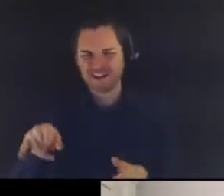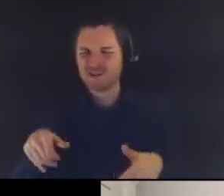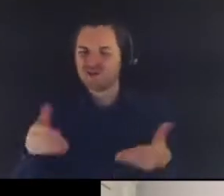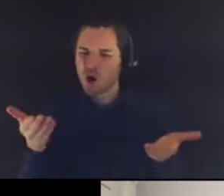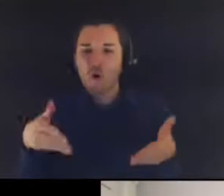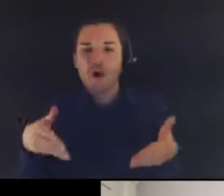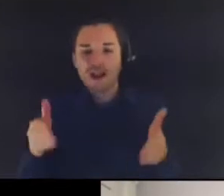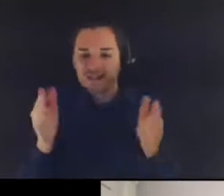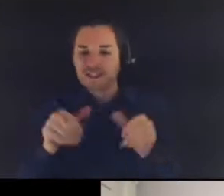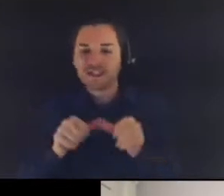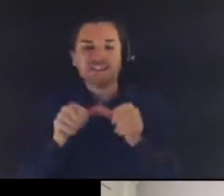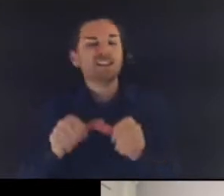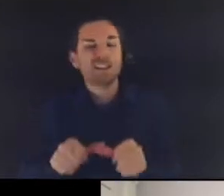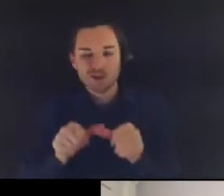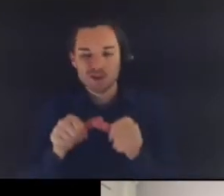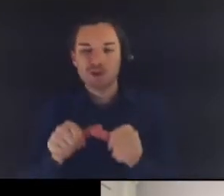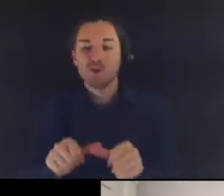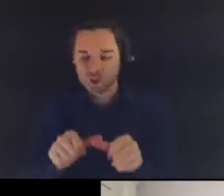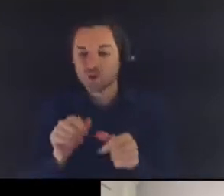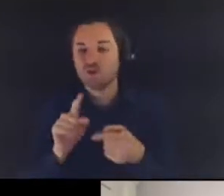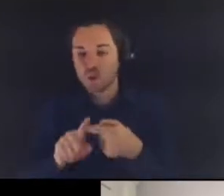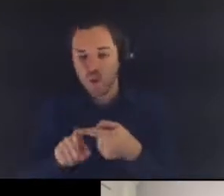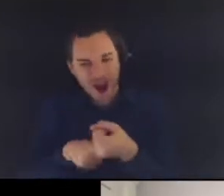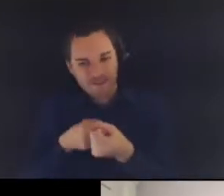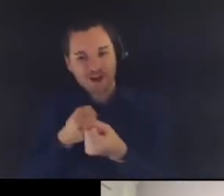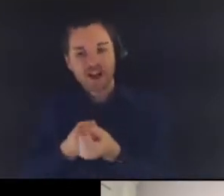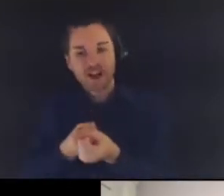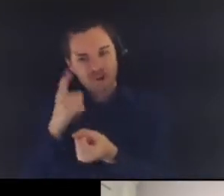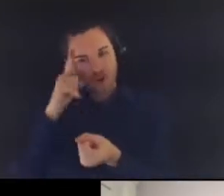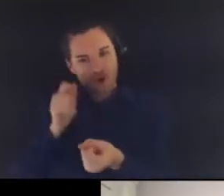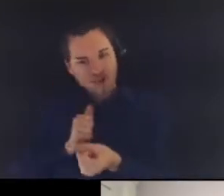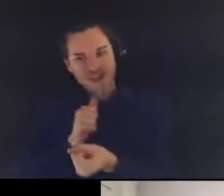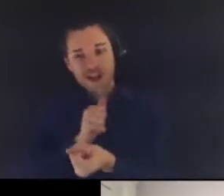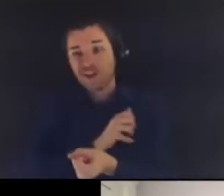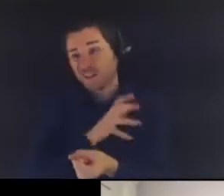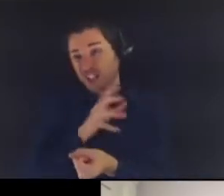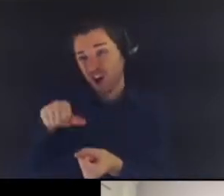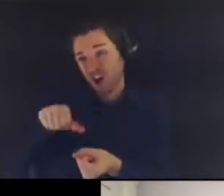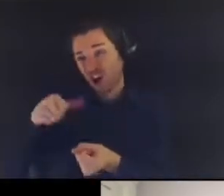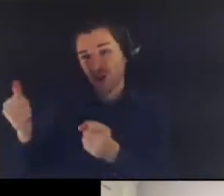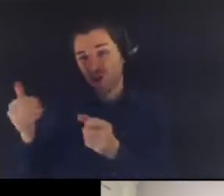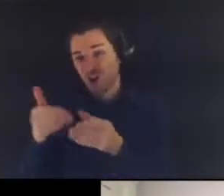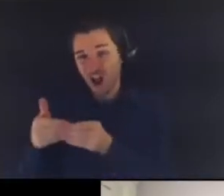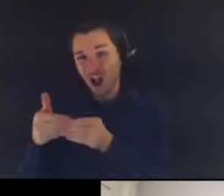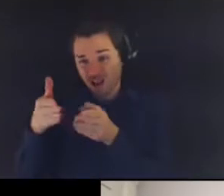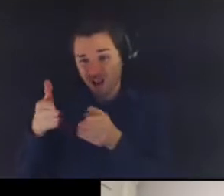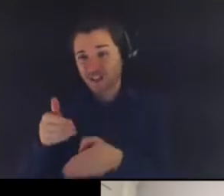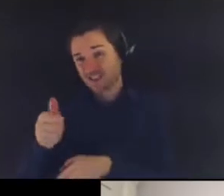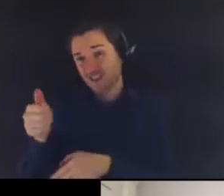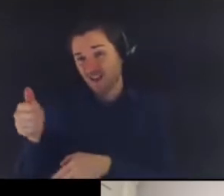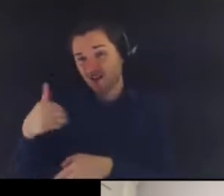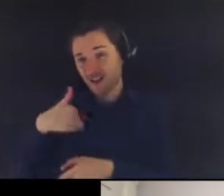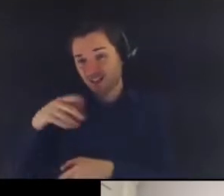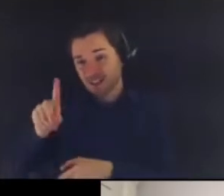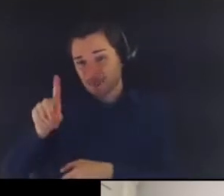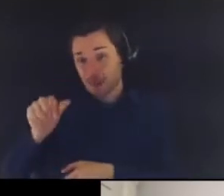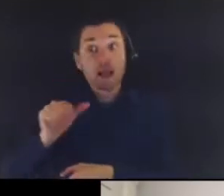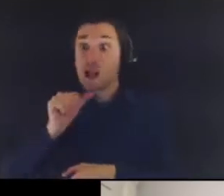and our colleagues with disabilities. Not only physical disabilities but also unseen